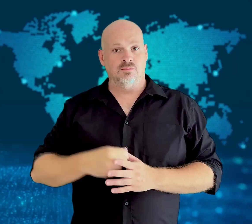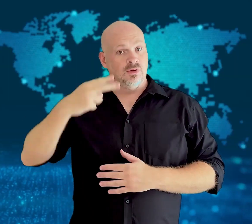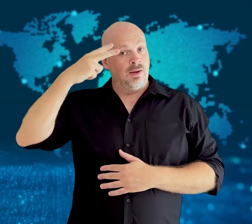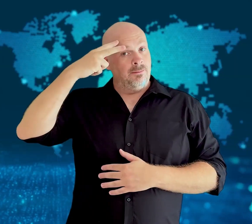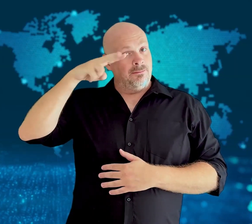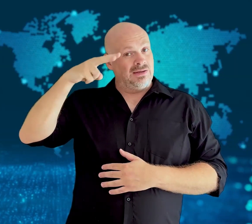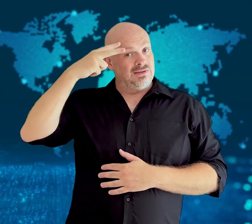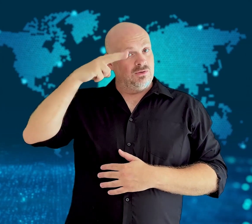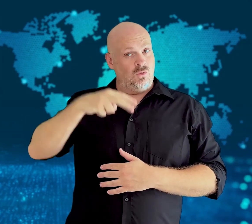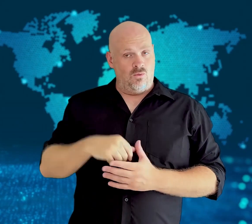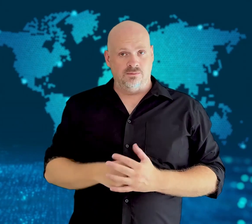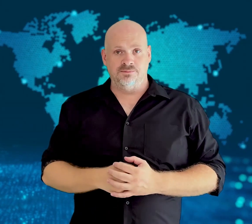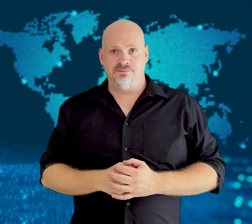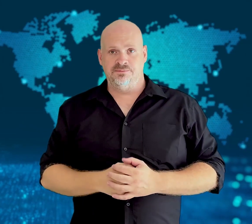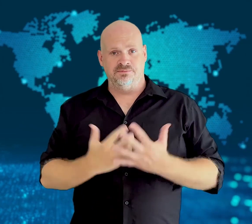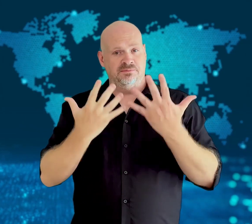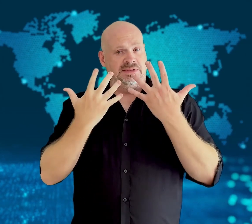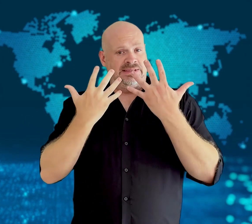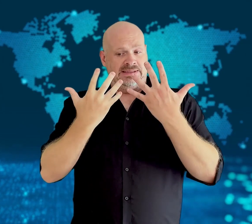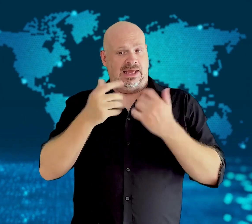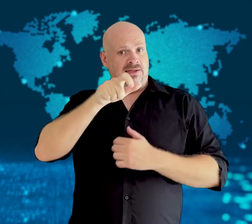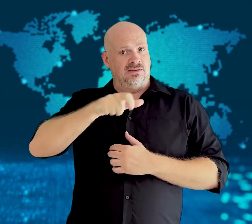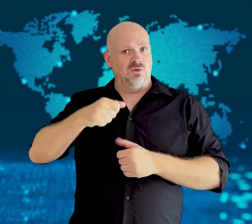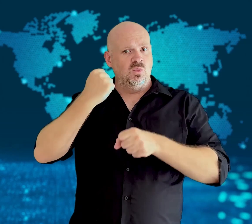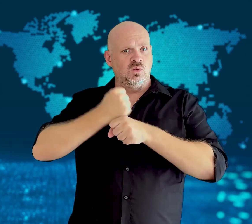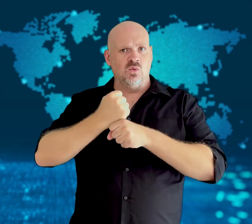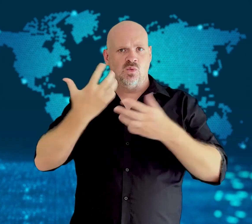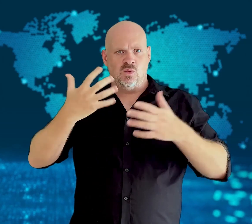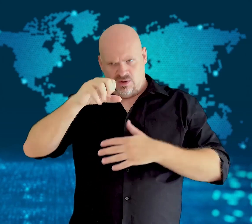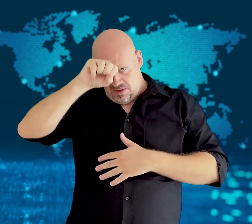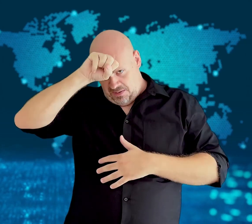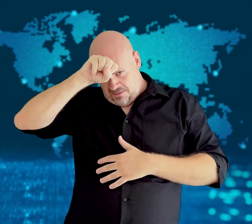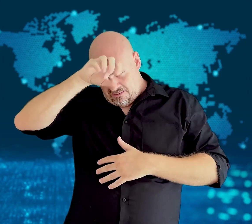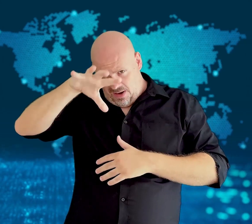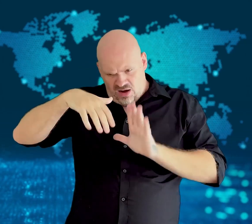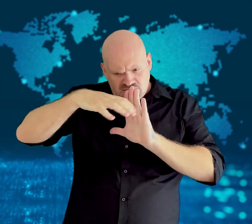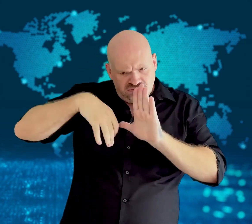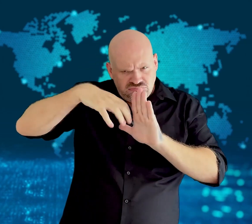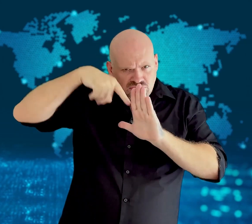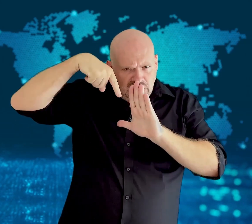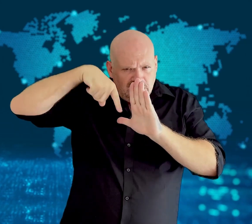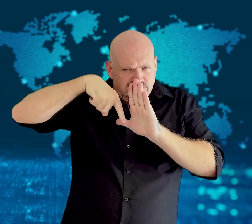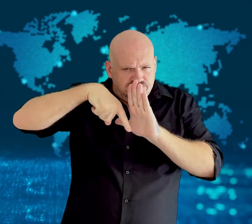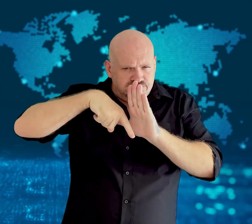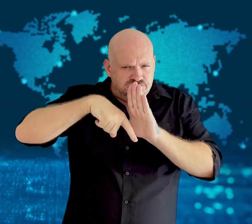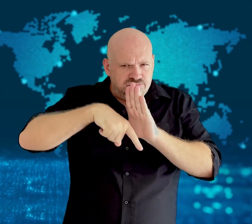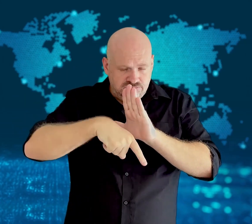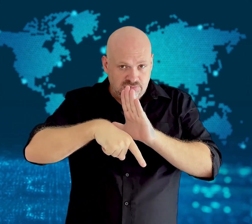[GAVIN]: Ten miners have been trapped in an underground mine